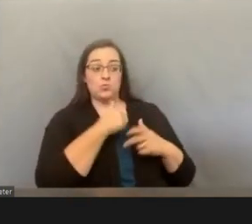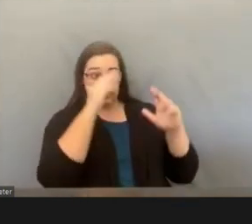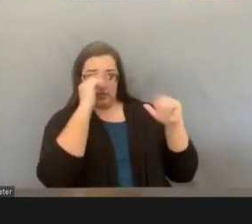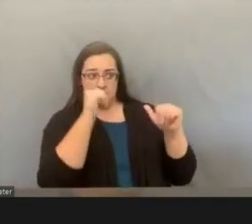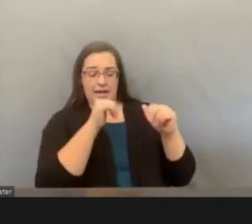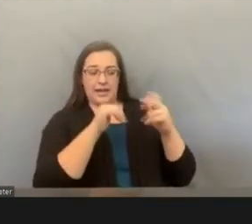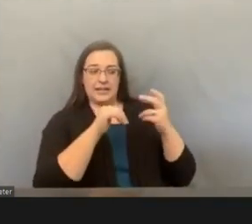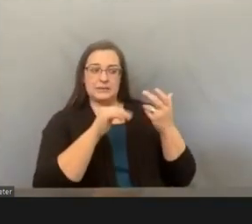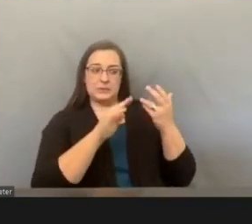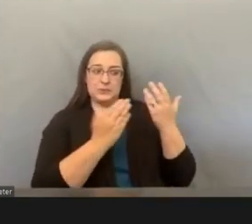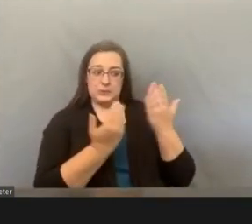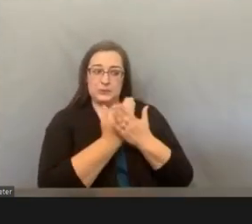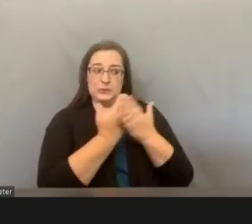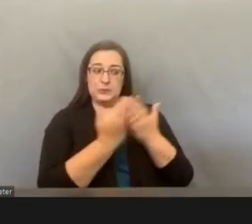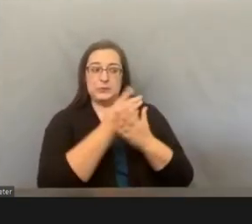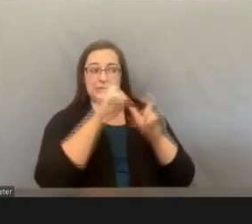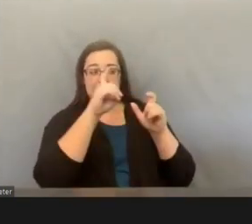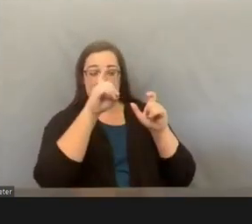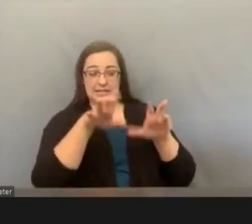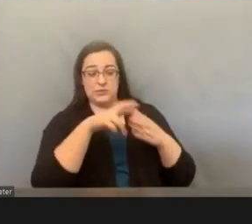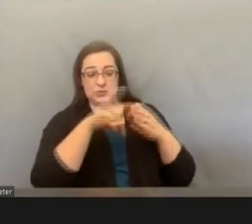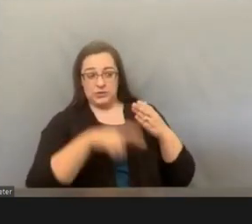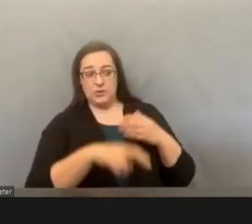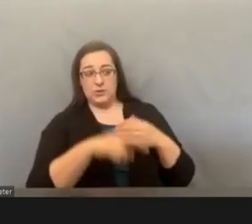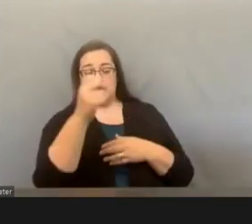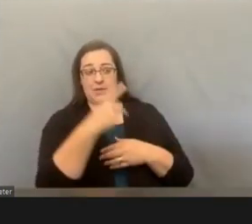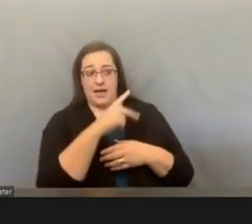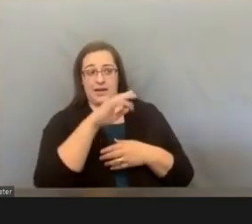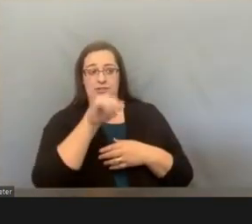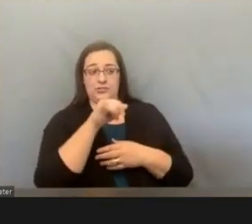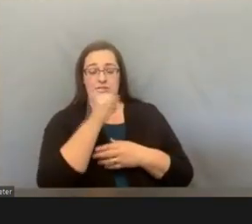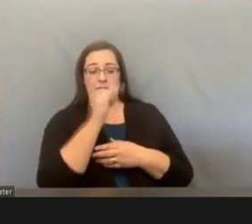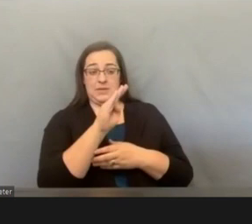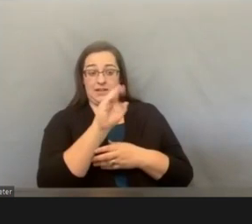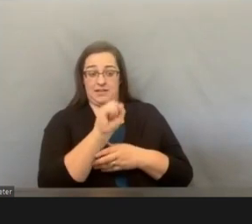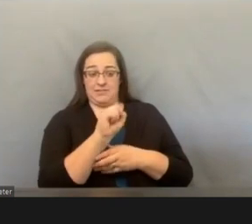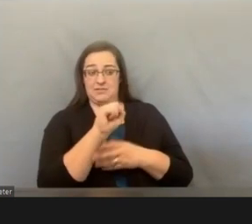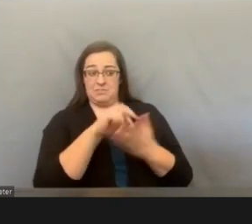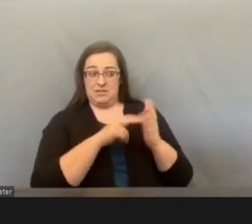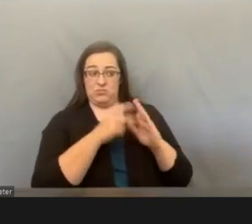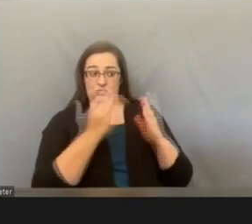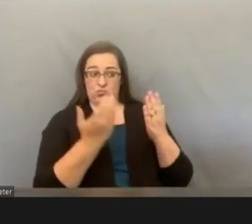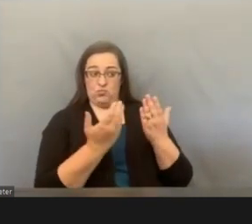WOULD BE SUPPORTED BY THE STATE OF TEXAS. REALLY AWESOME.